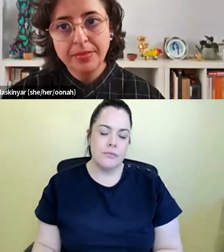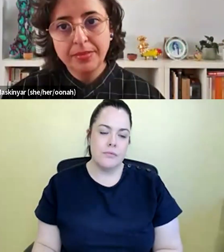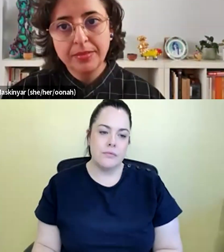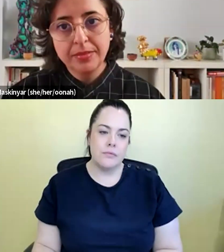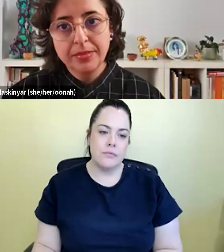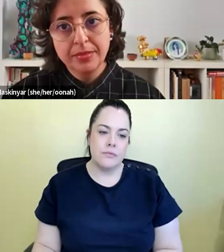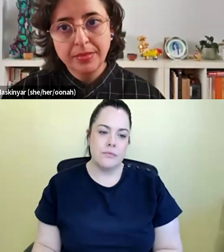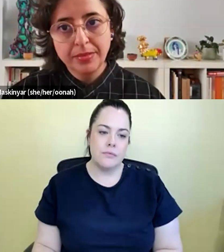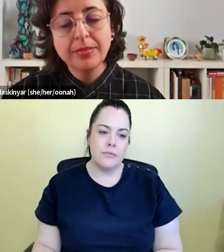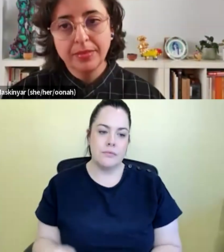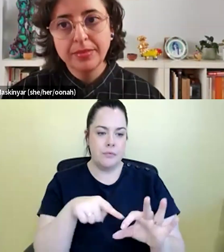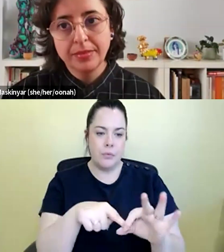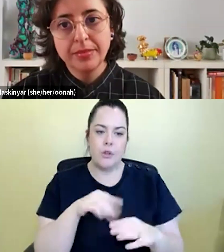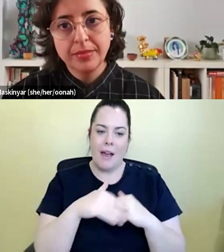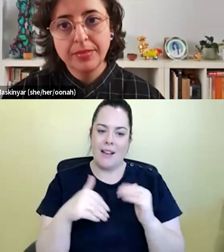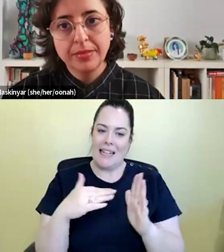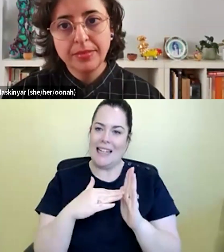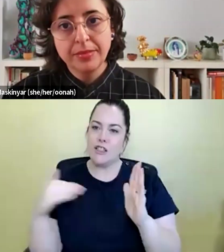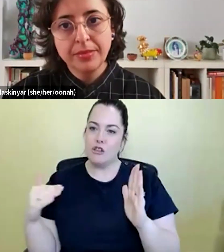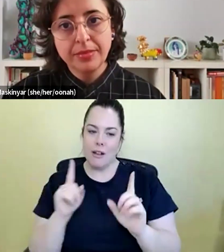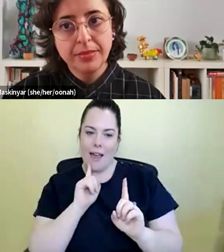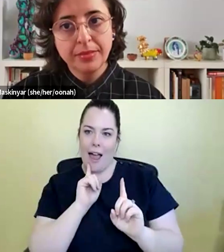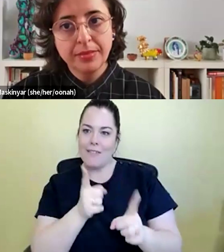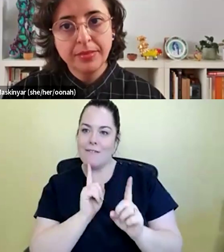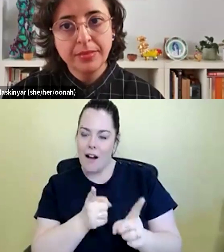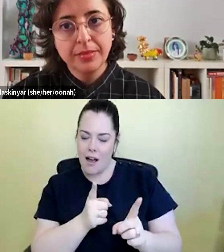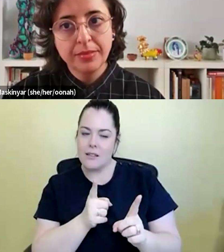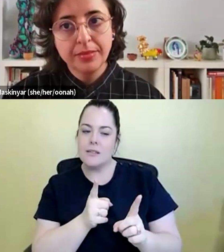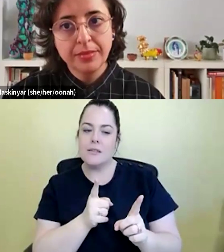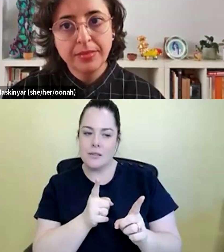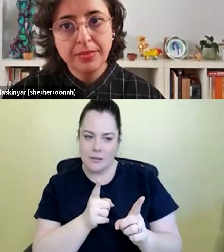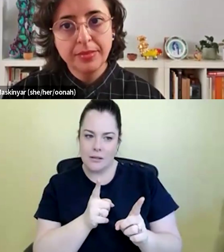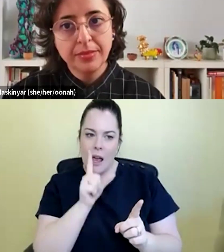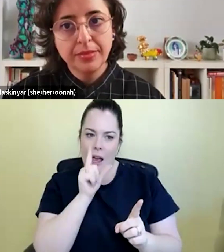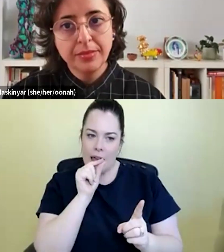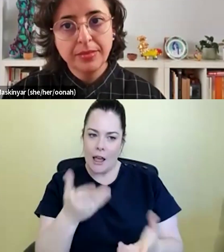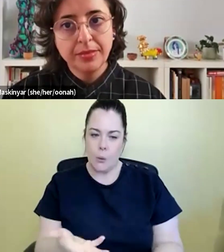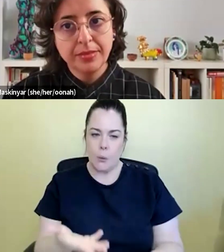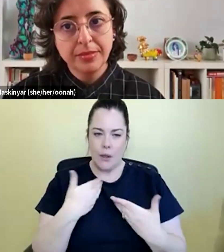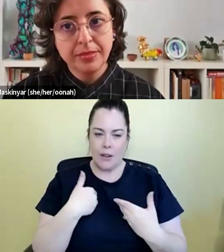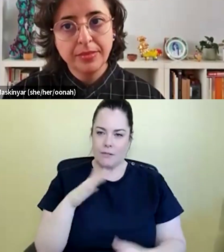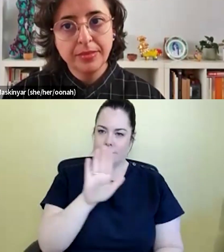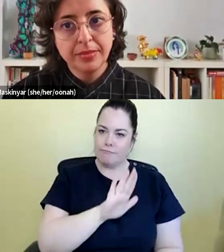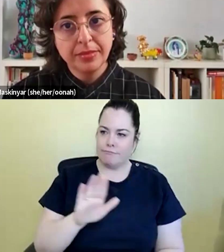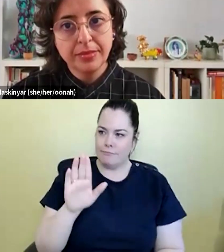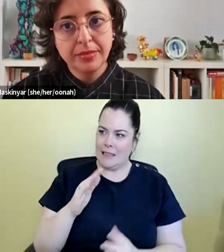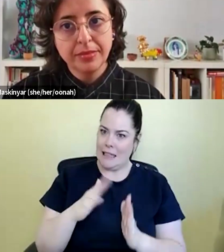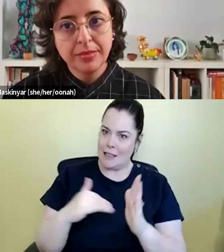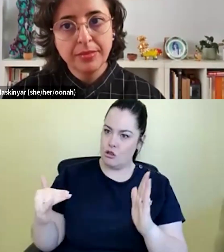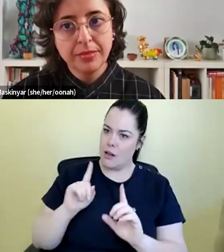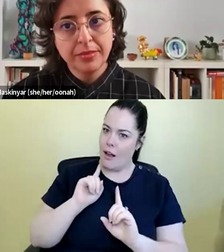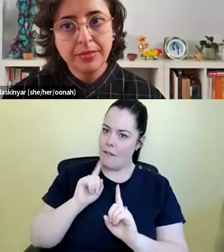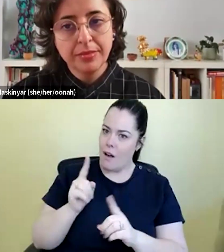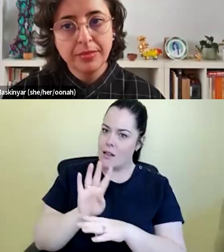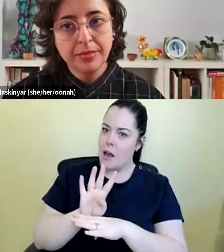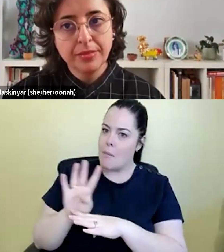industry advice. 'Could you give us a sense of whether the industry advisers who are brought in